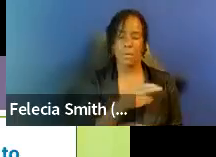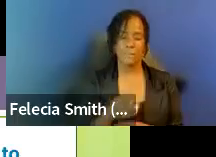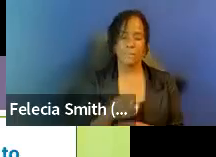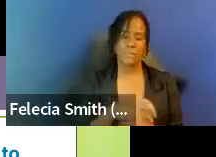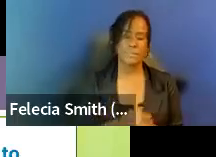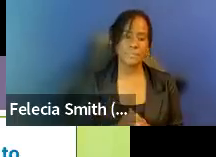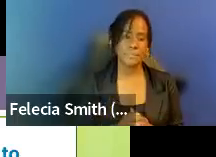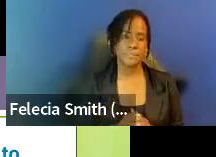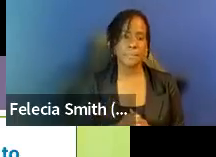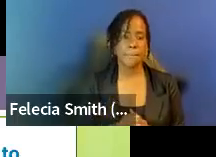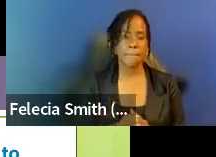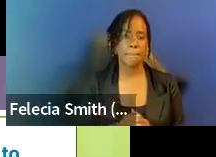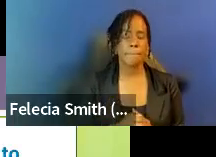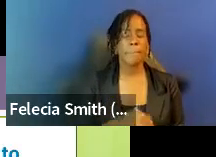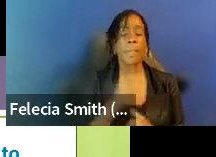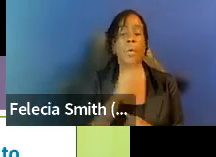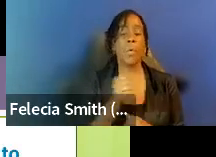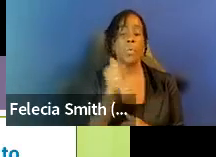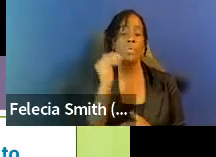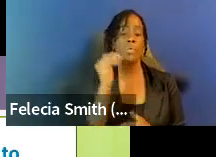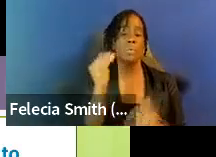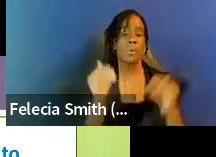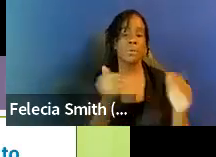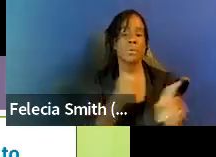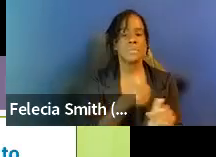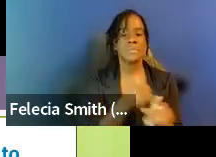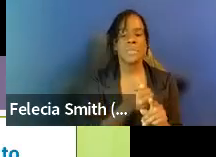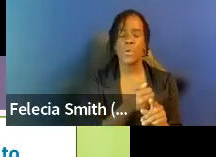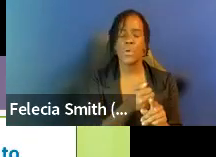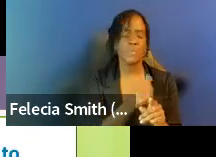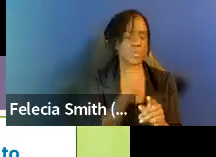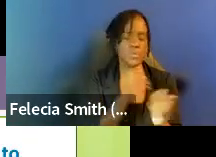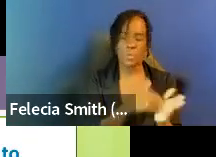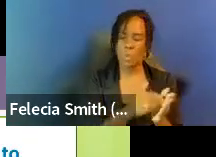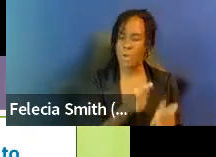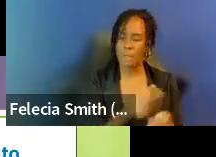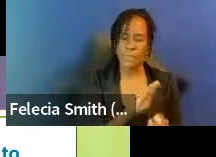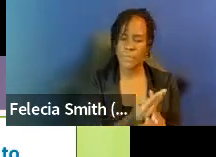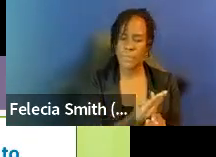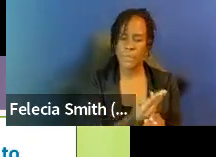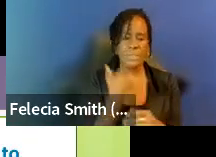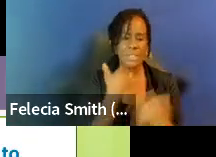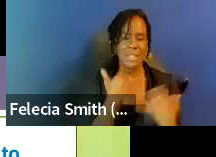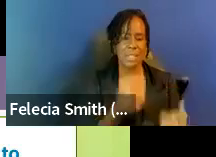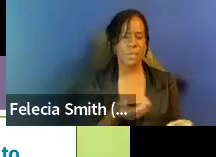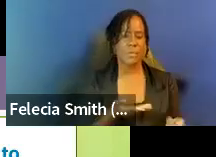communications accommodations letter for patients who are deaf, hard of hearing or